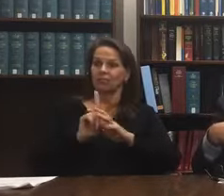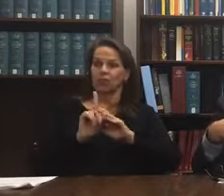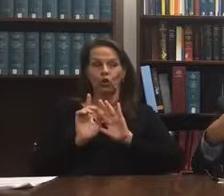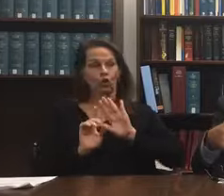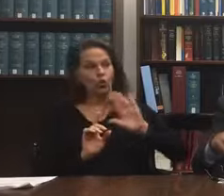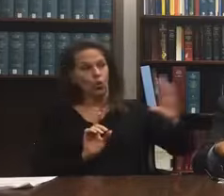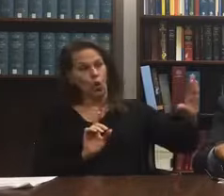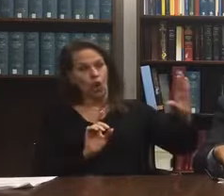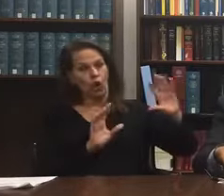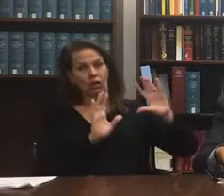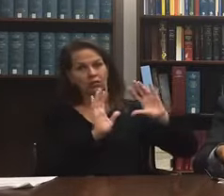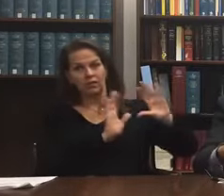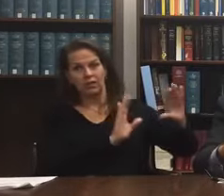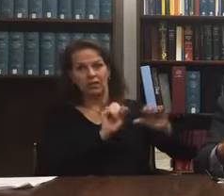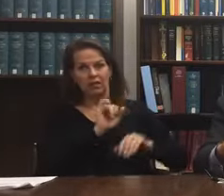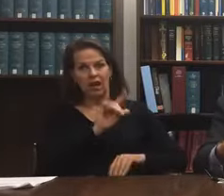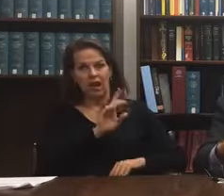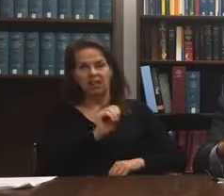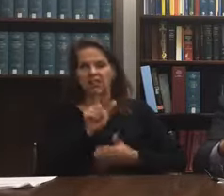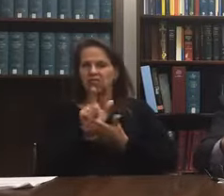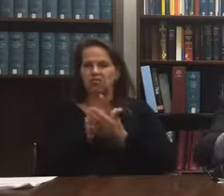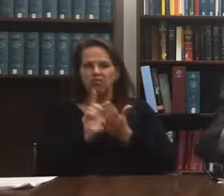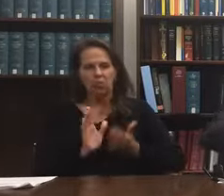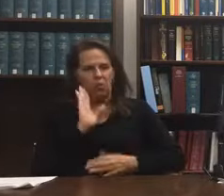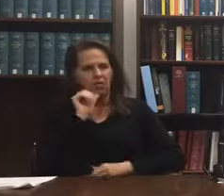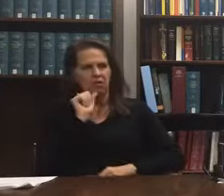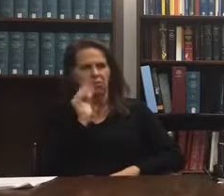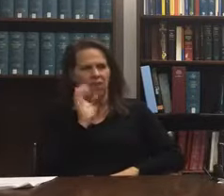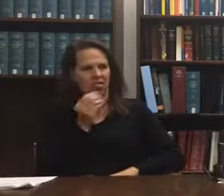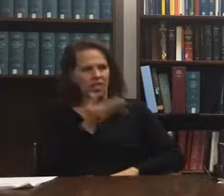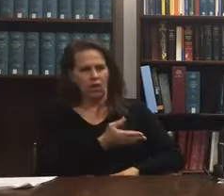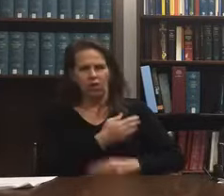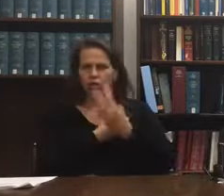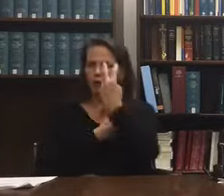that an attorney won't be there to follow up questions for you on that